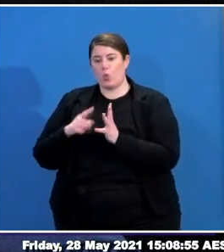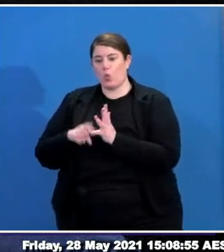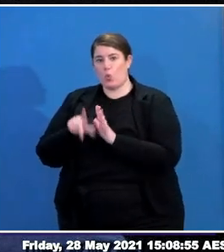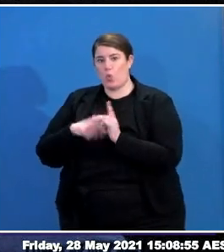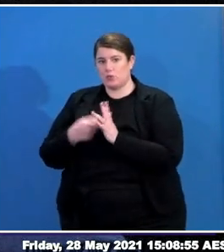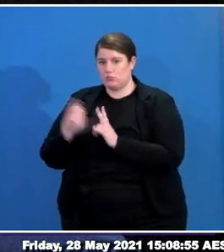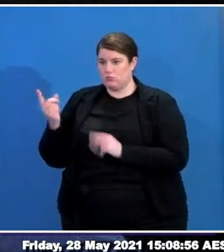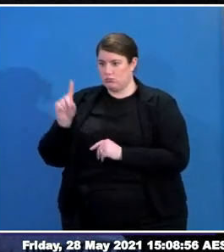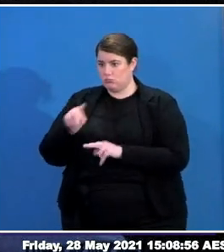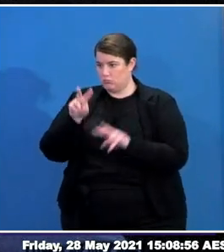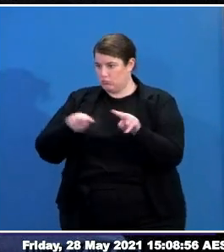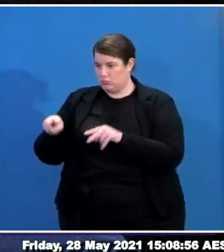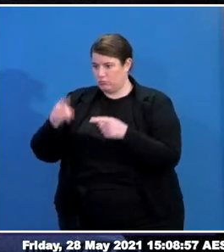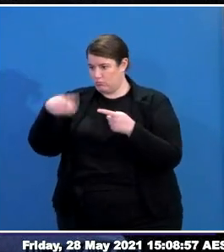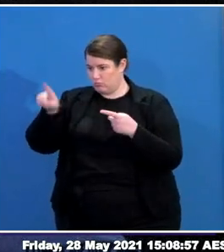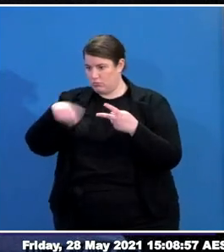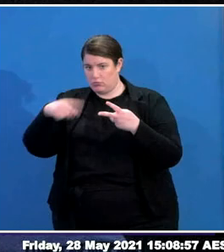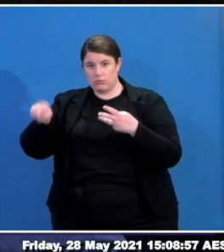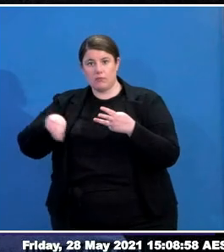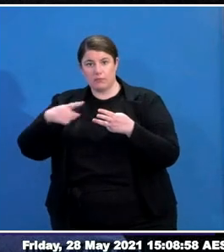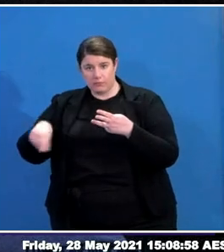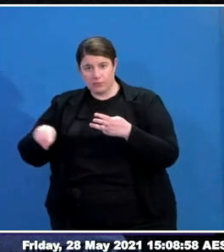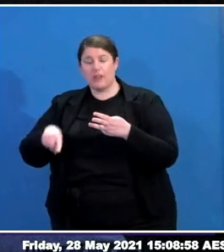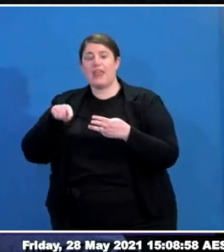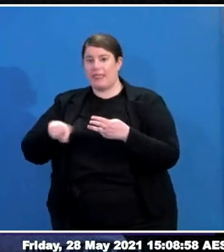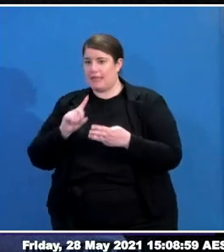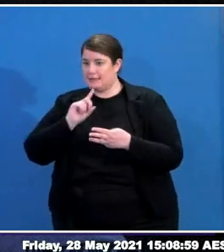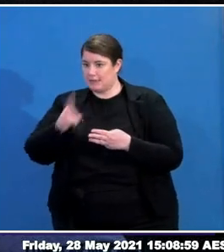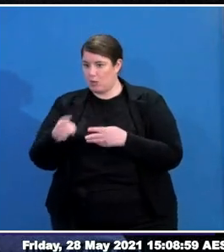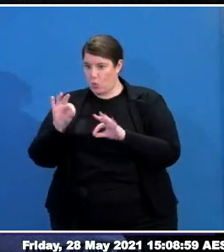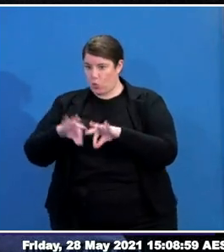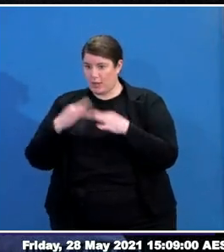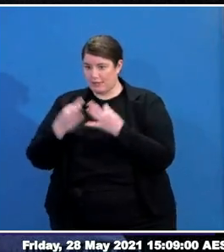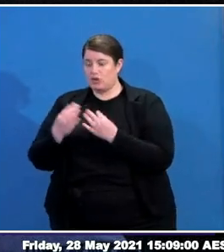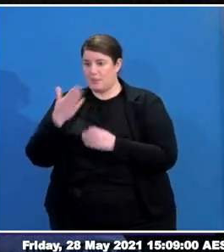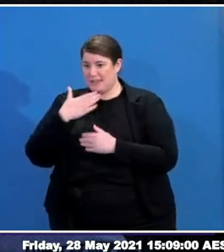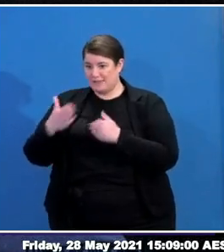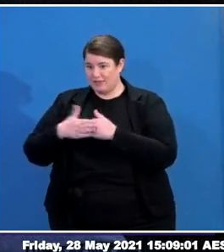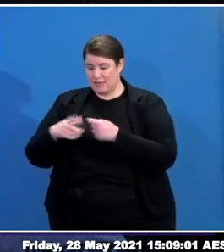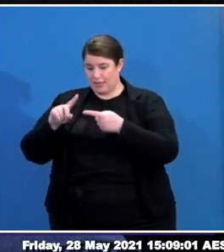The auditors indicate what they would like to see in order to see whether or